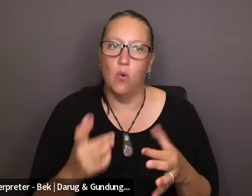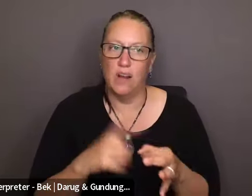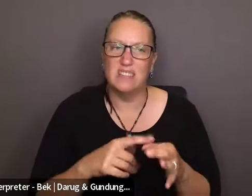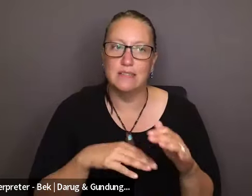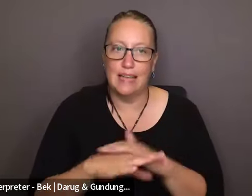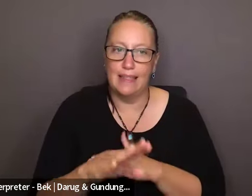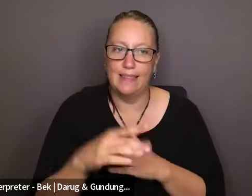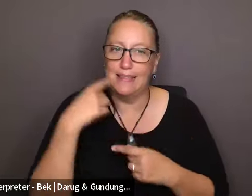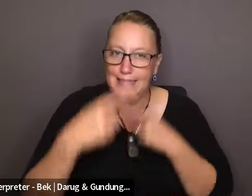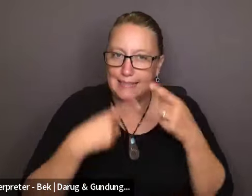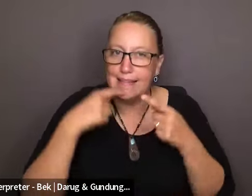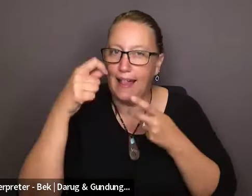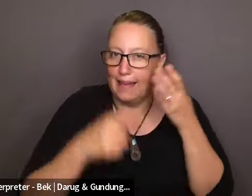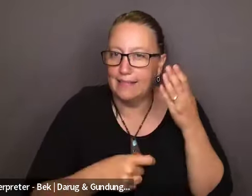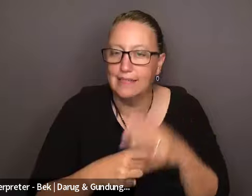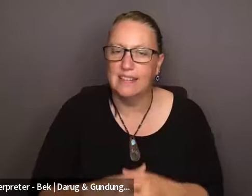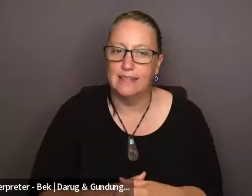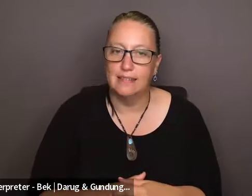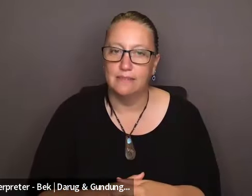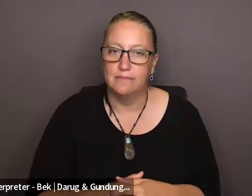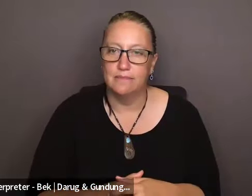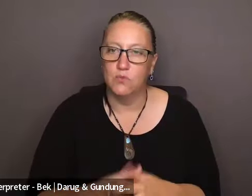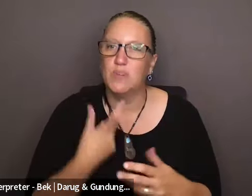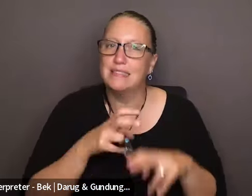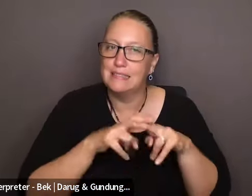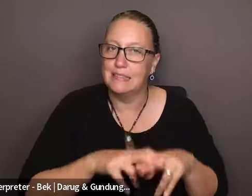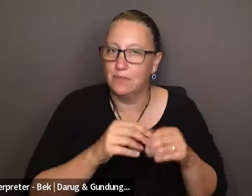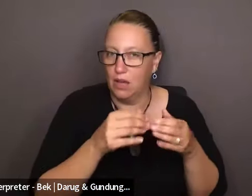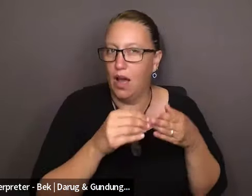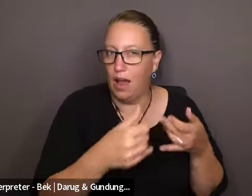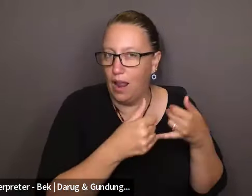know Mary's going to say this again later, but a lot of